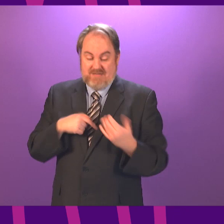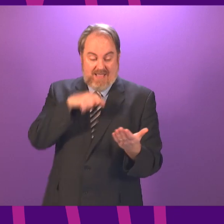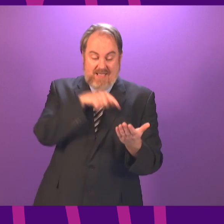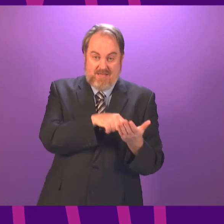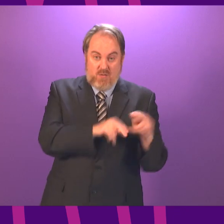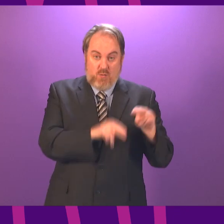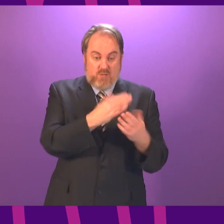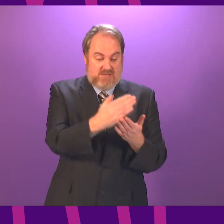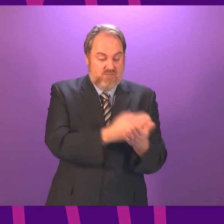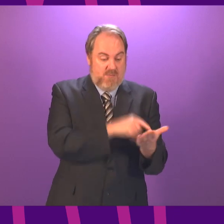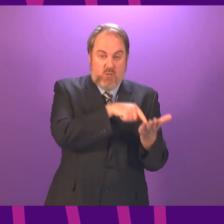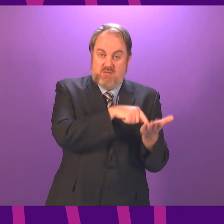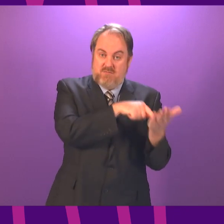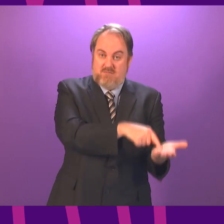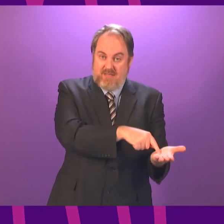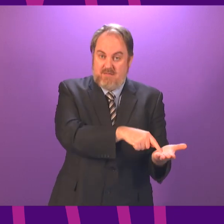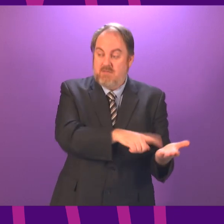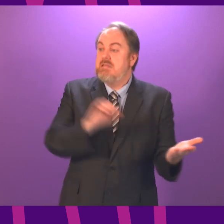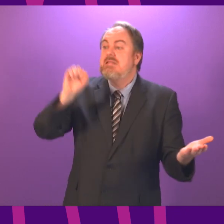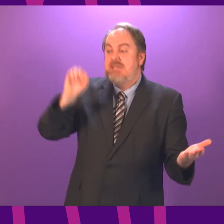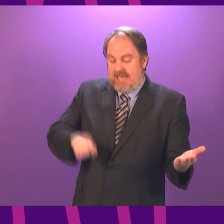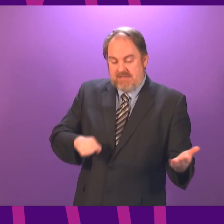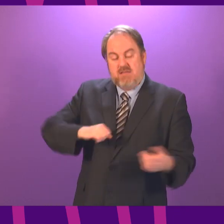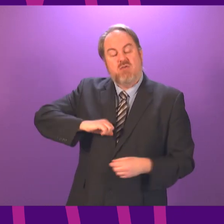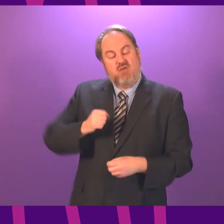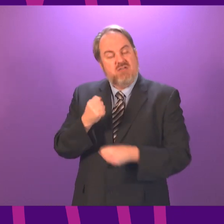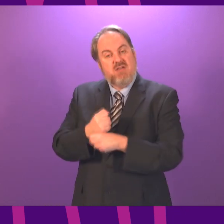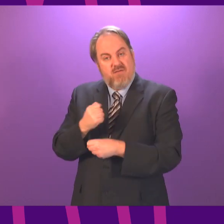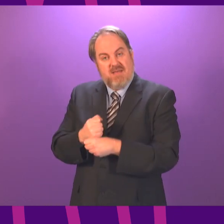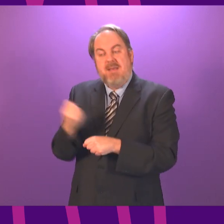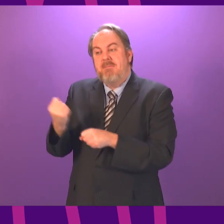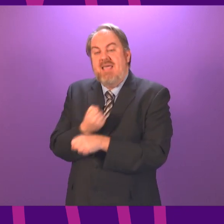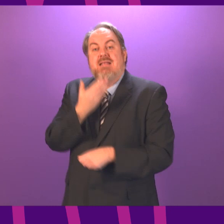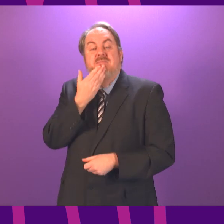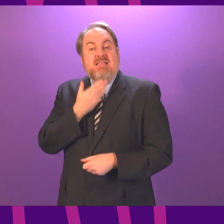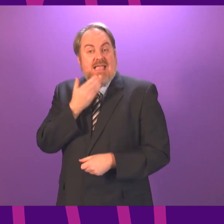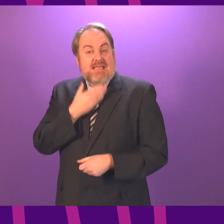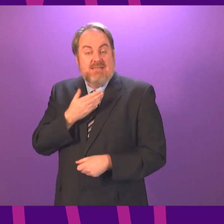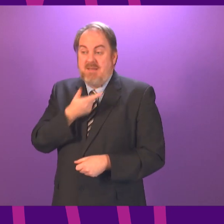The Government made mistakes. Those mistakes cost the health of front-line workers and